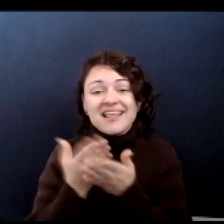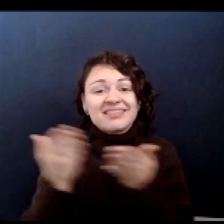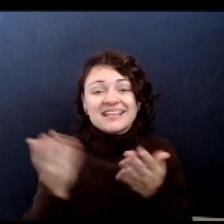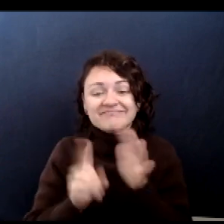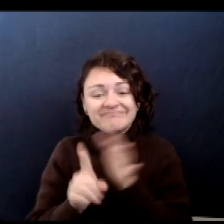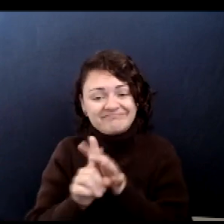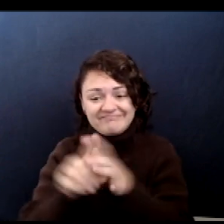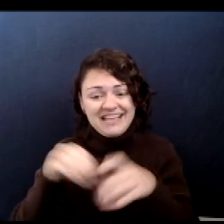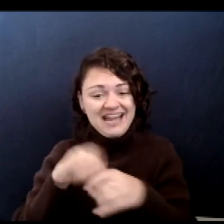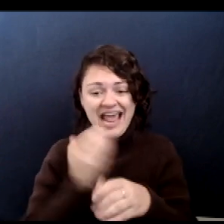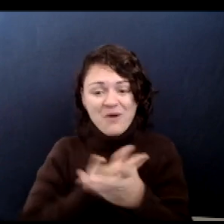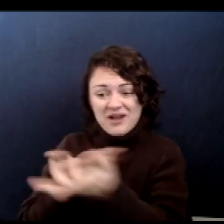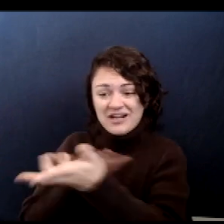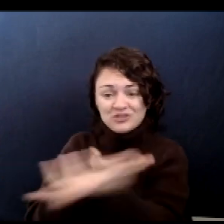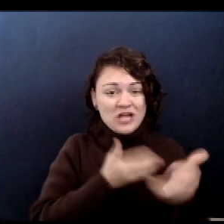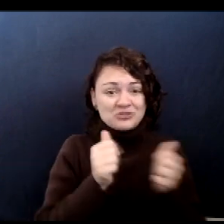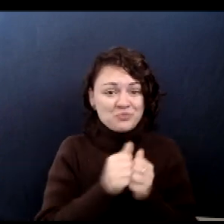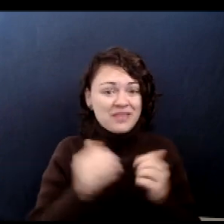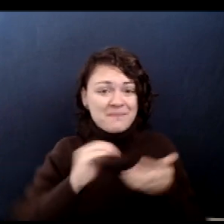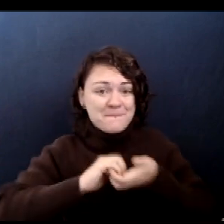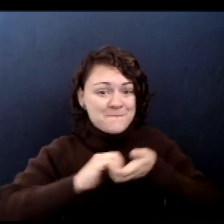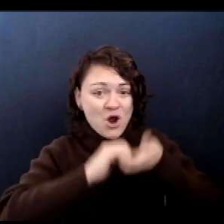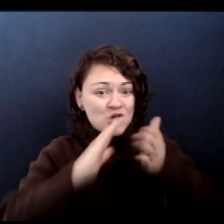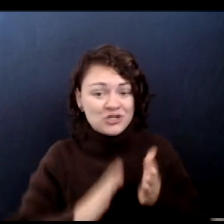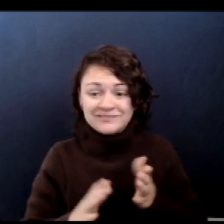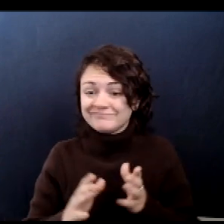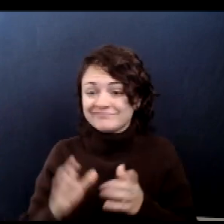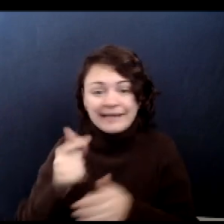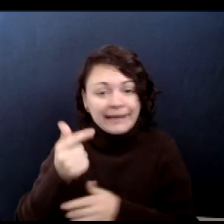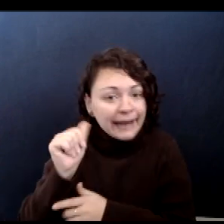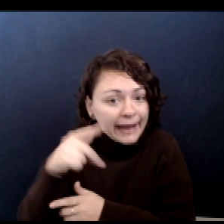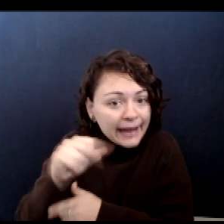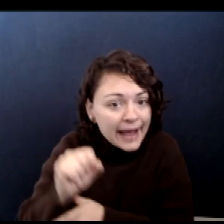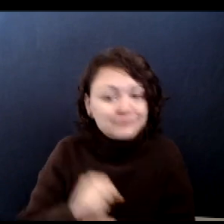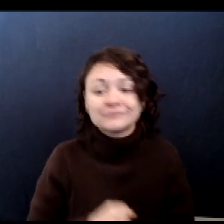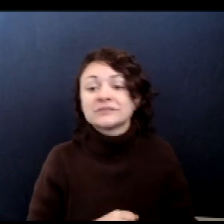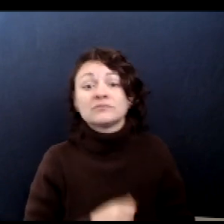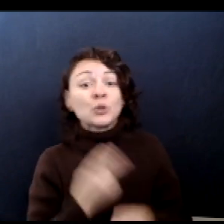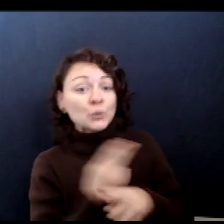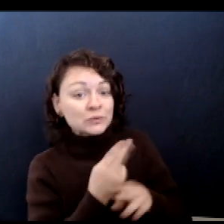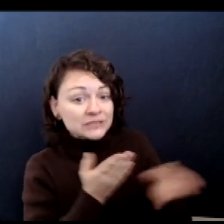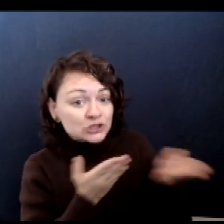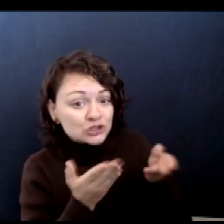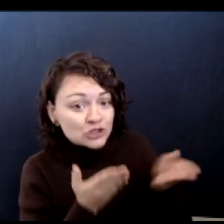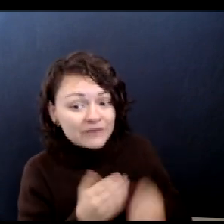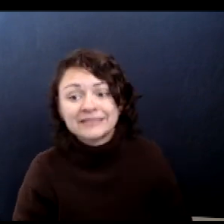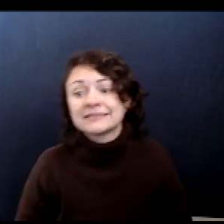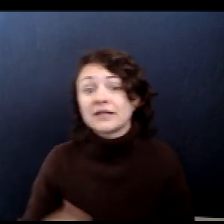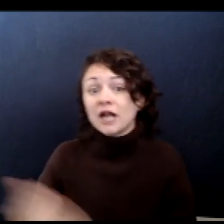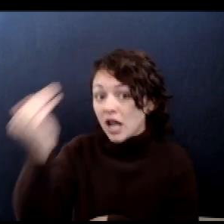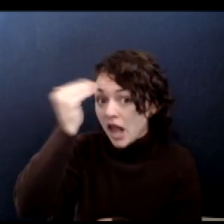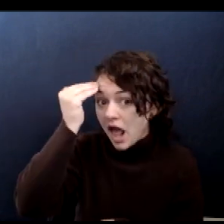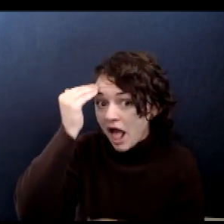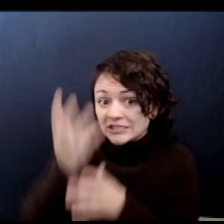including gaps in service utilization, gaps in knowledge regarding HCBS programs and support,